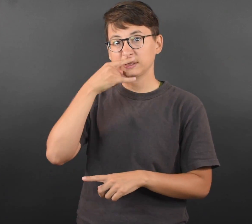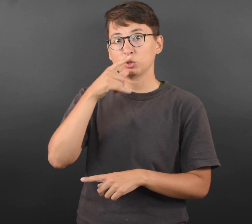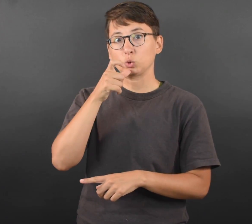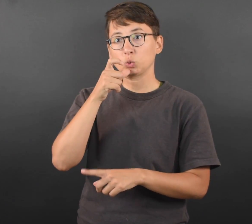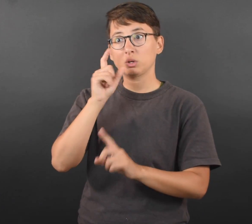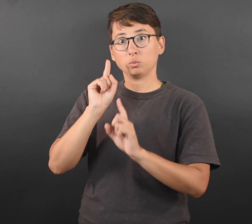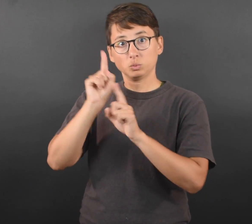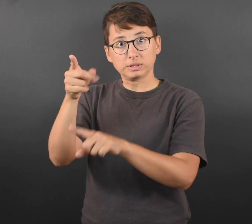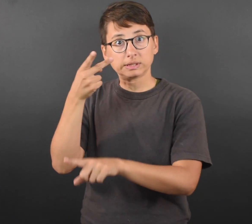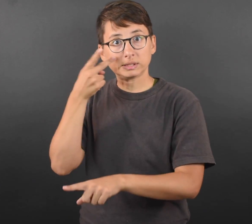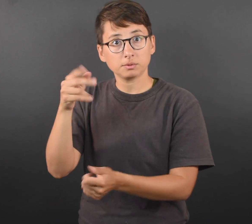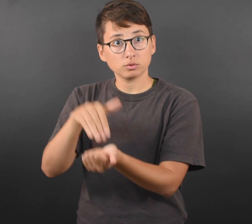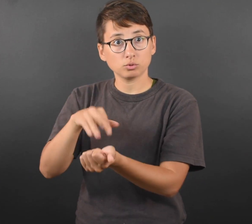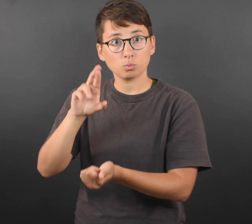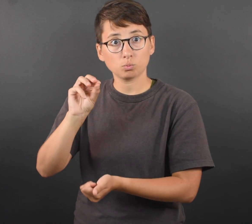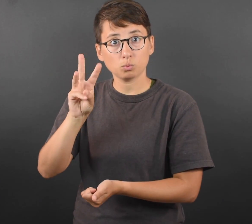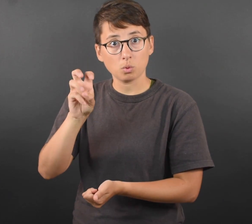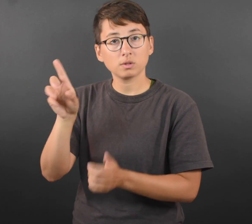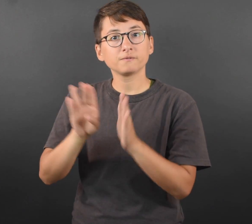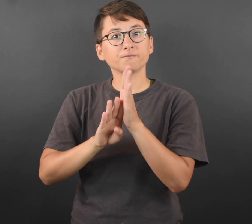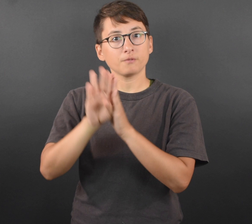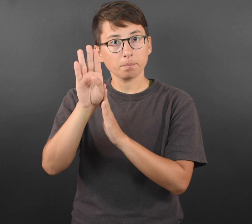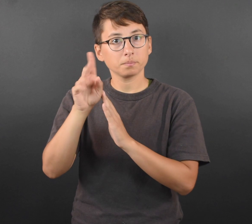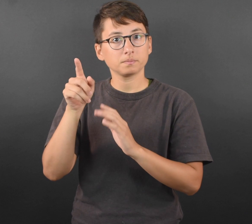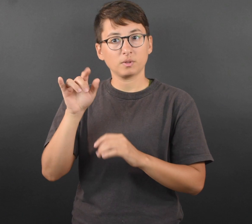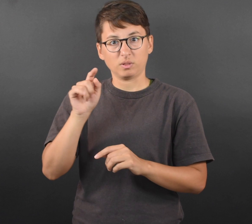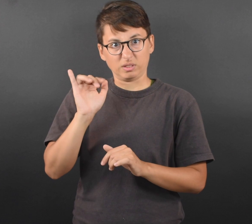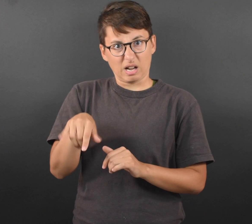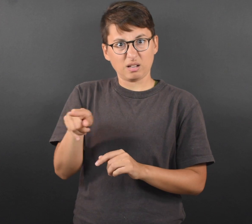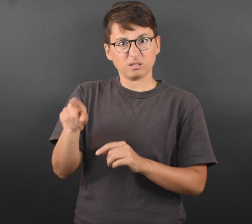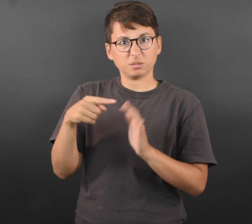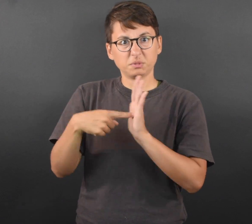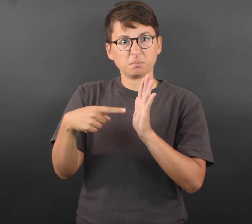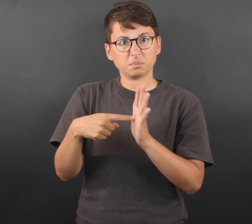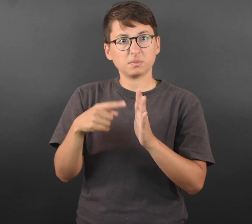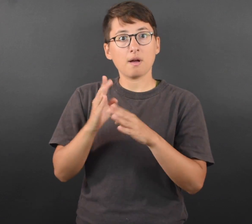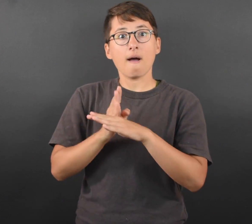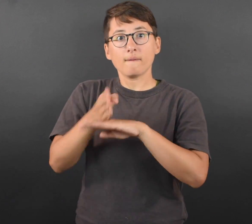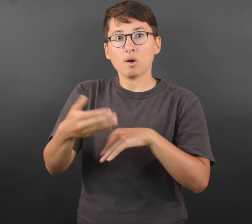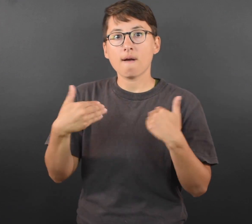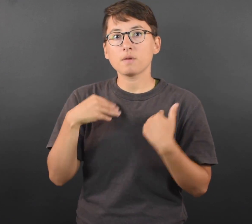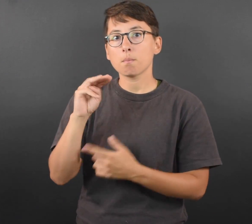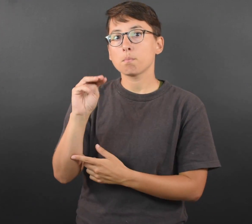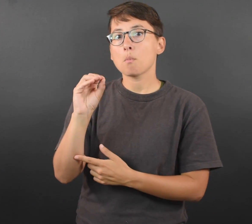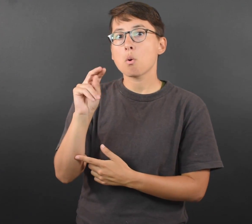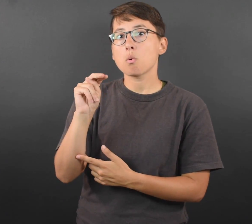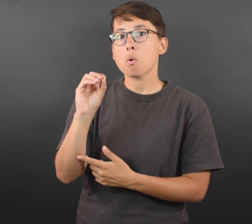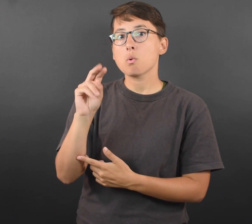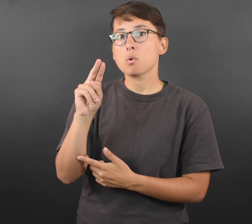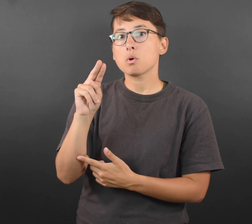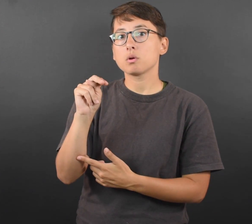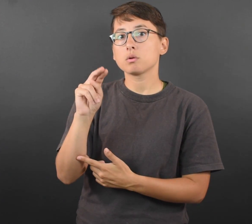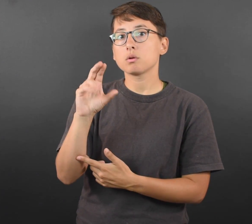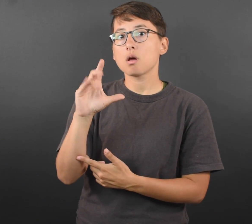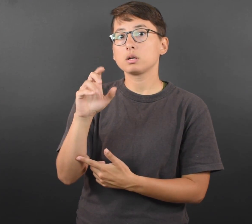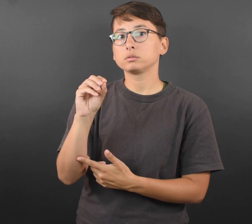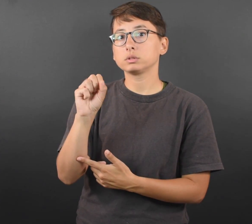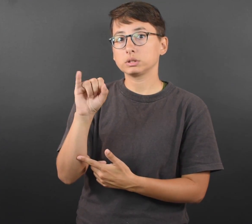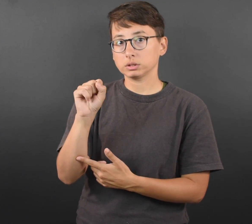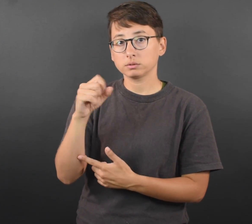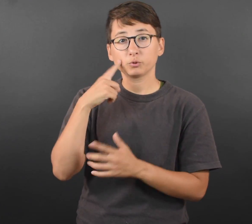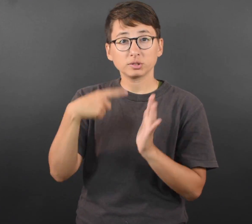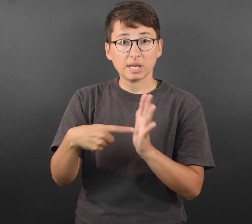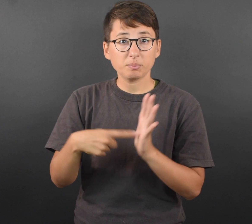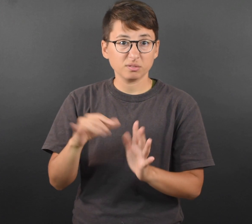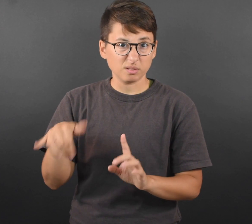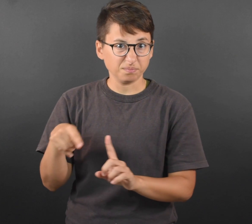mononucleosis, for example.